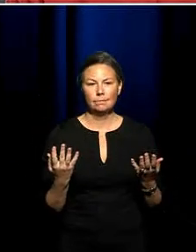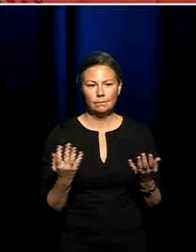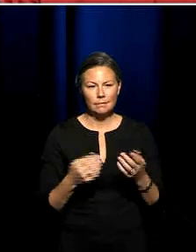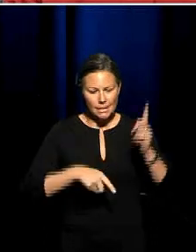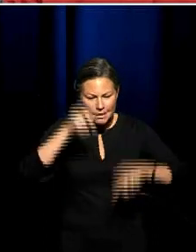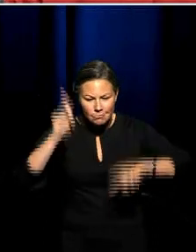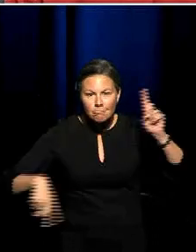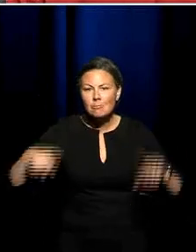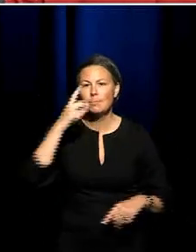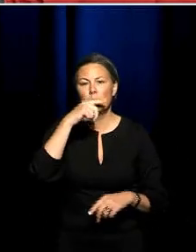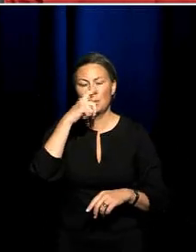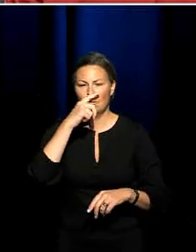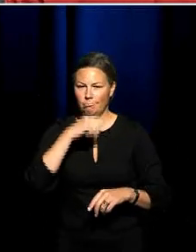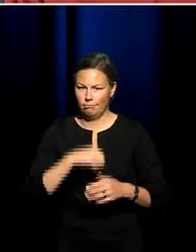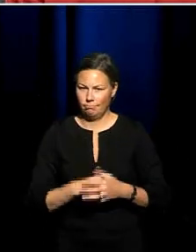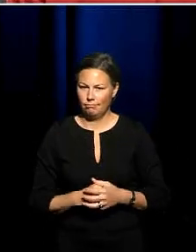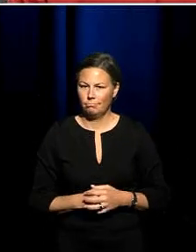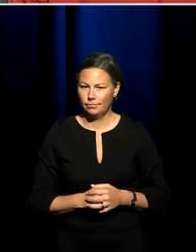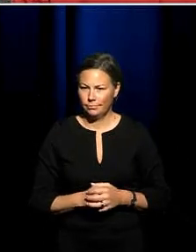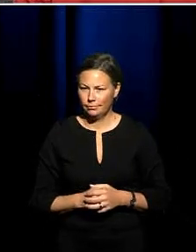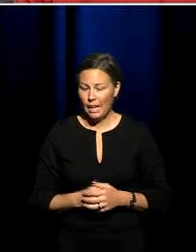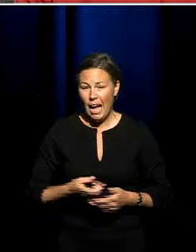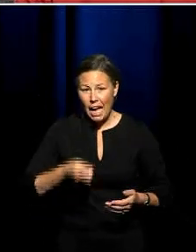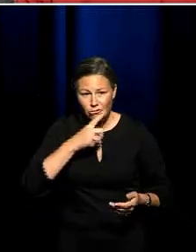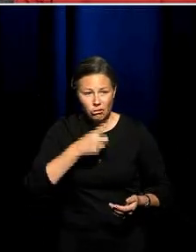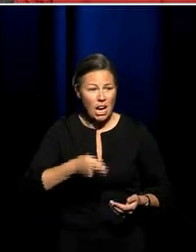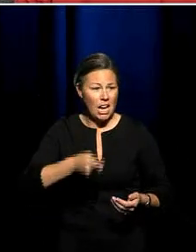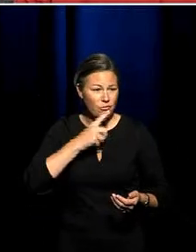Royal Commission is concerned above all – the hundreds